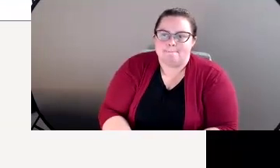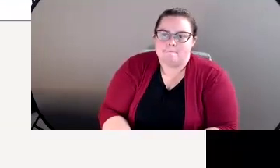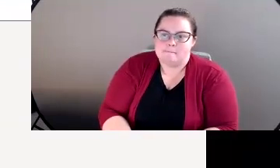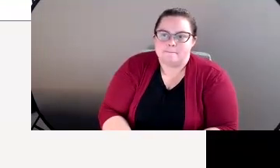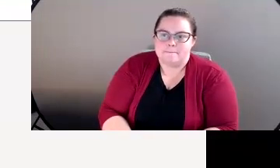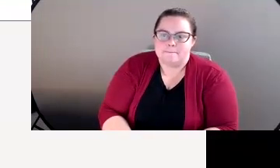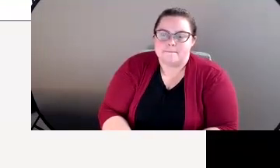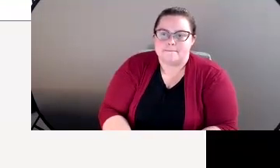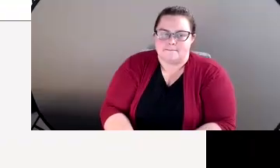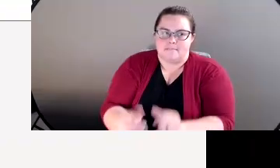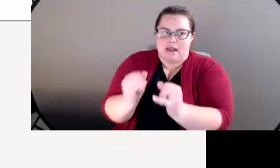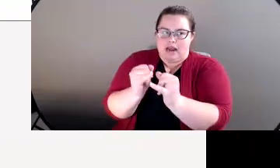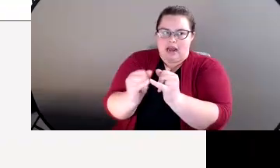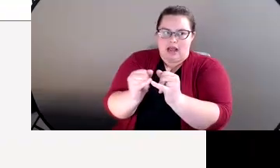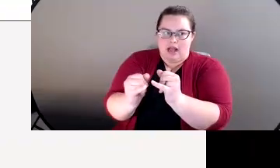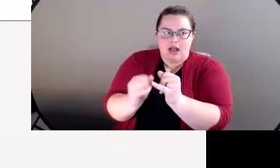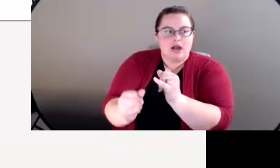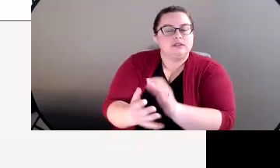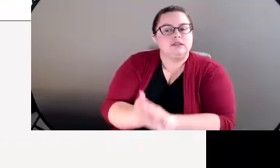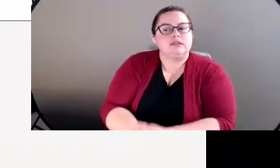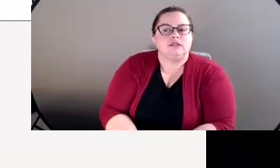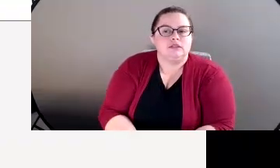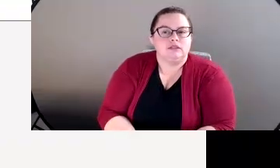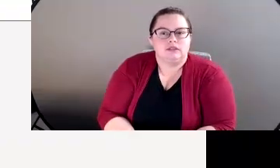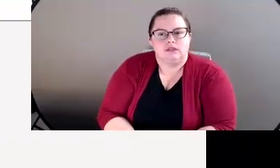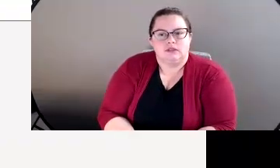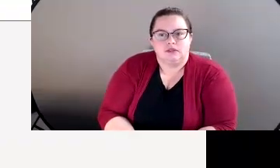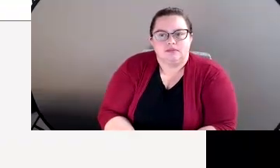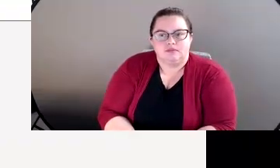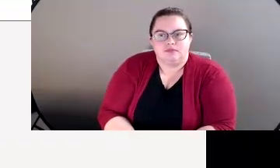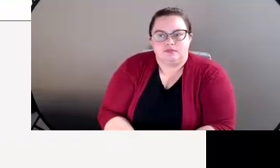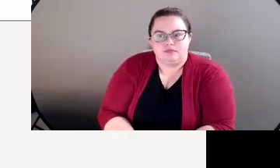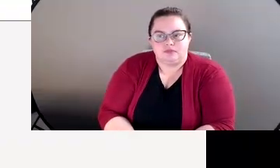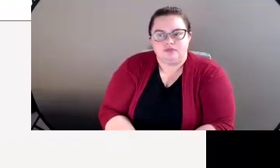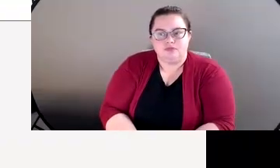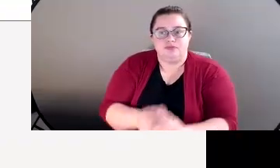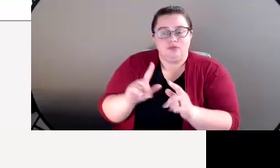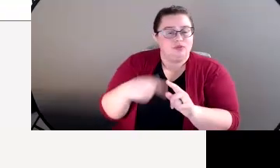And lastly, once you have your courses ready to go,